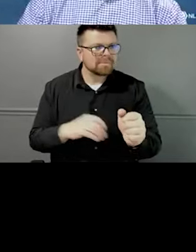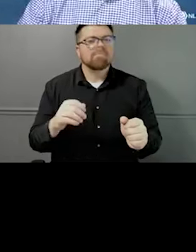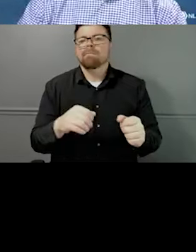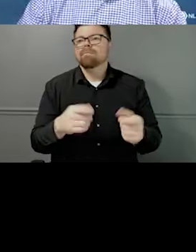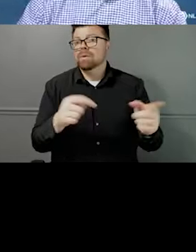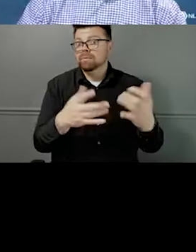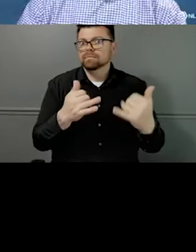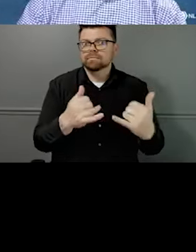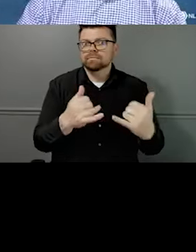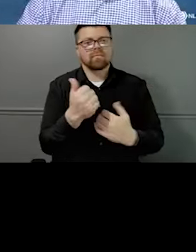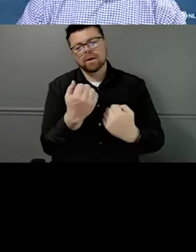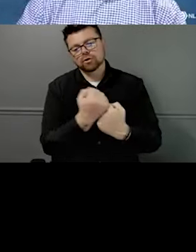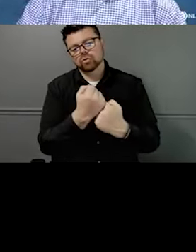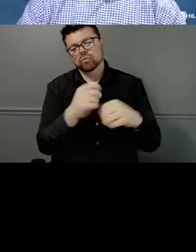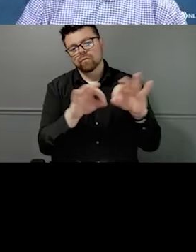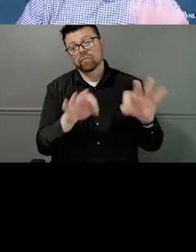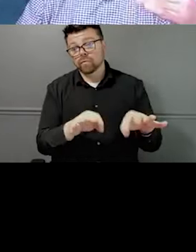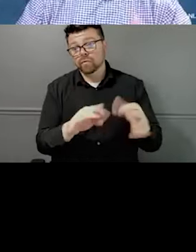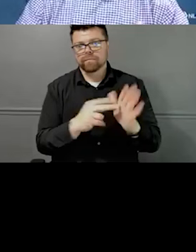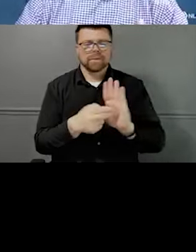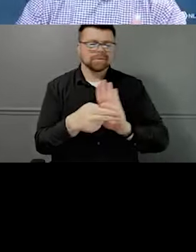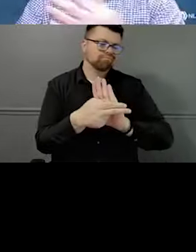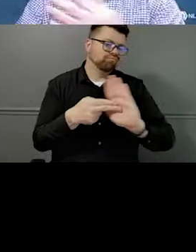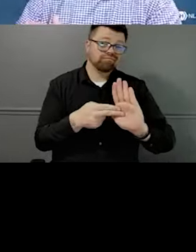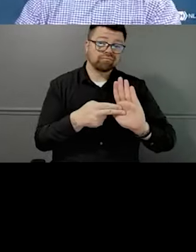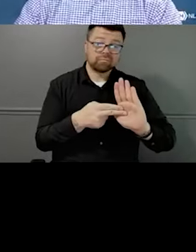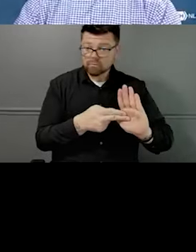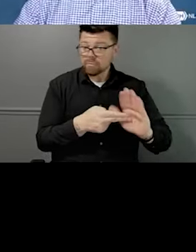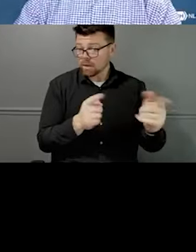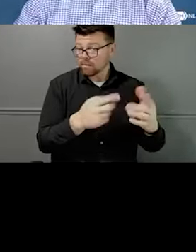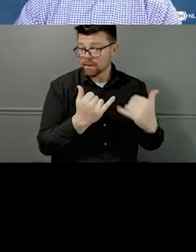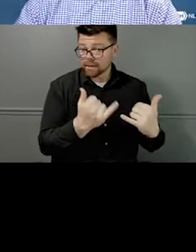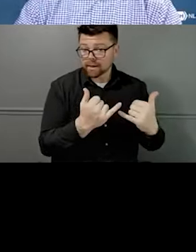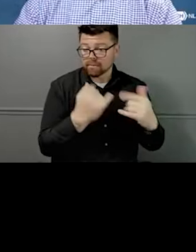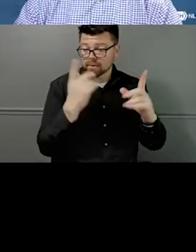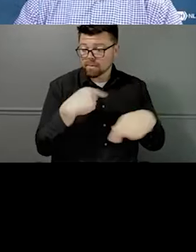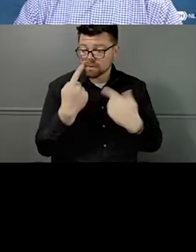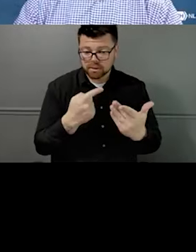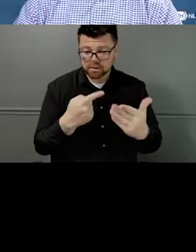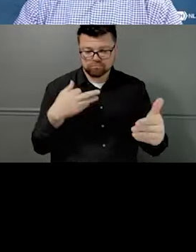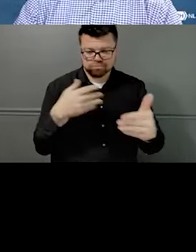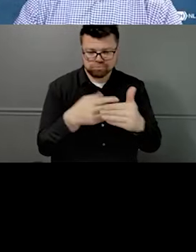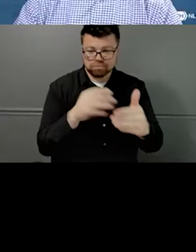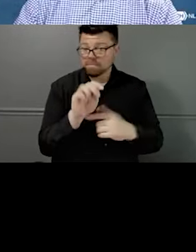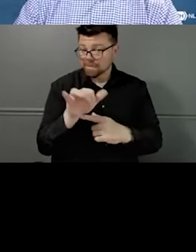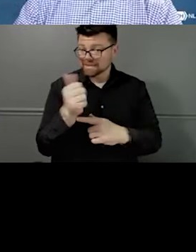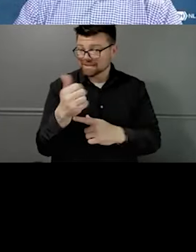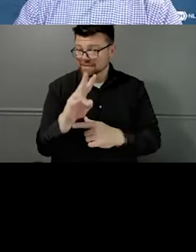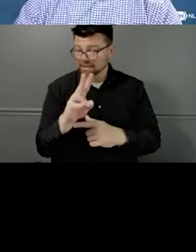the ones that would be right now up until May 17th, you can also have the option